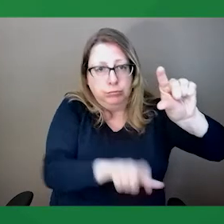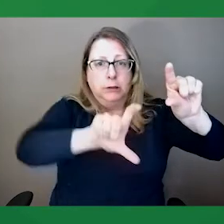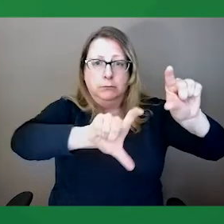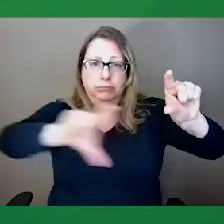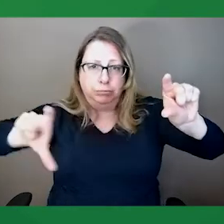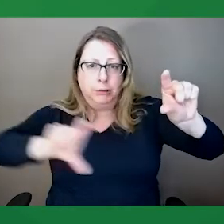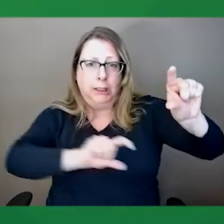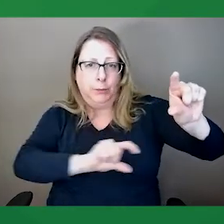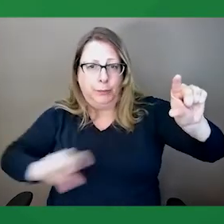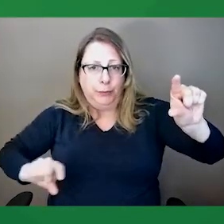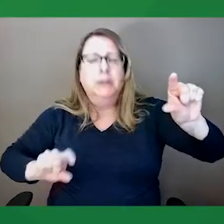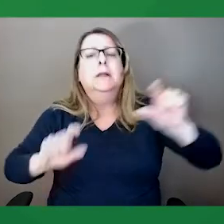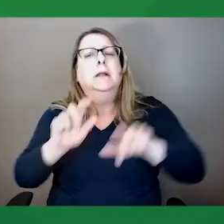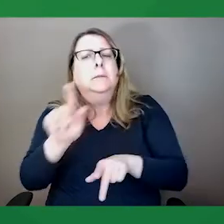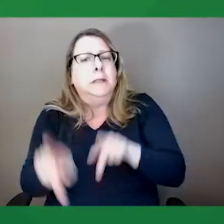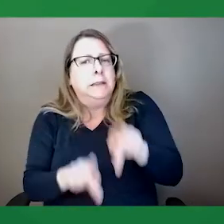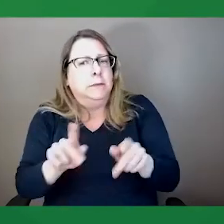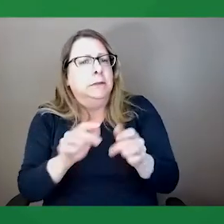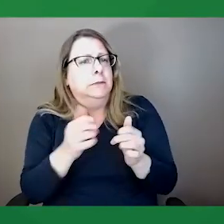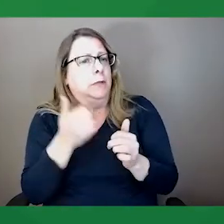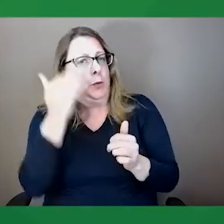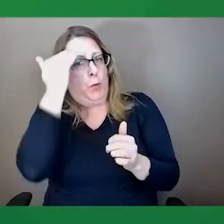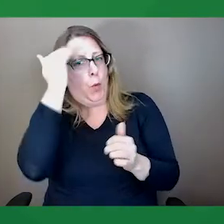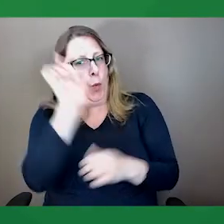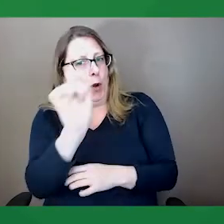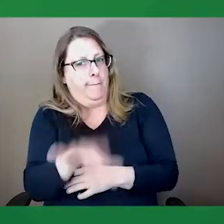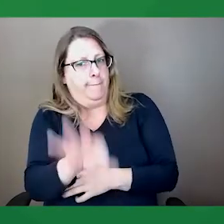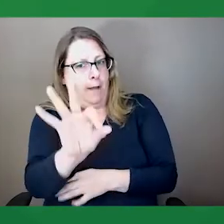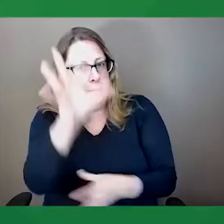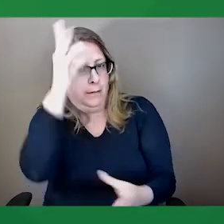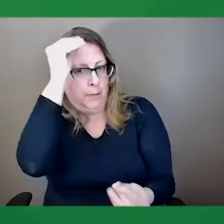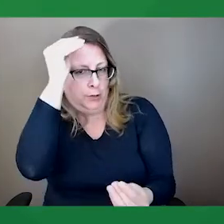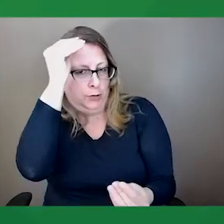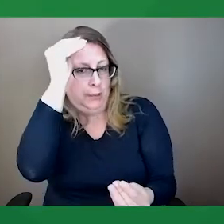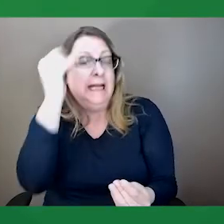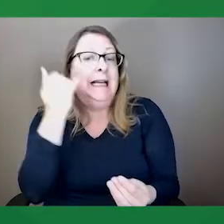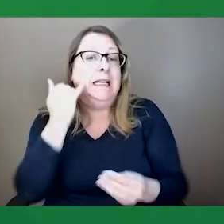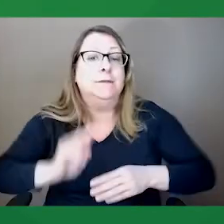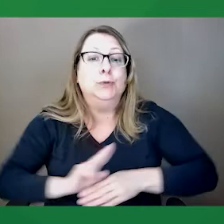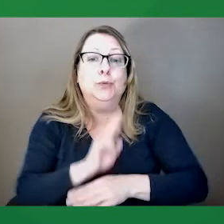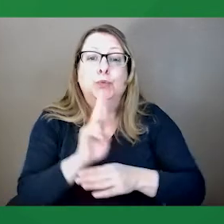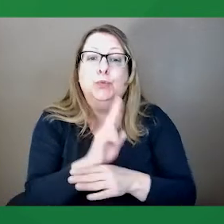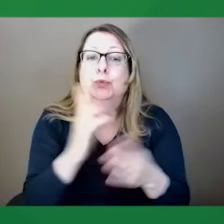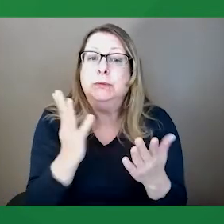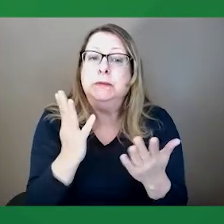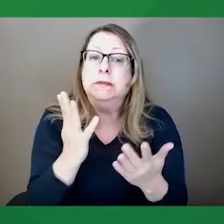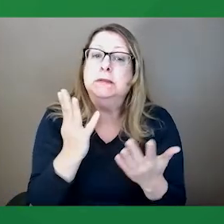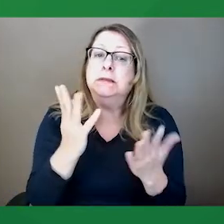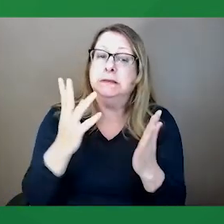as a structure of blocks, we know where the information is. For someone that is using a screen reader,